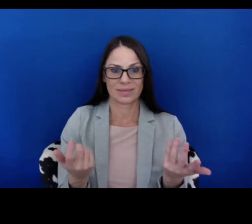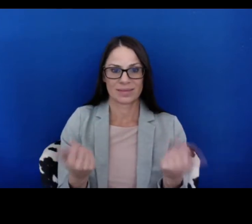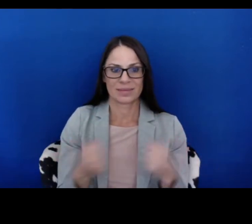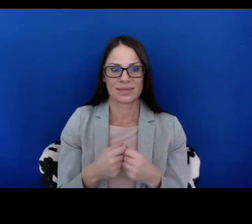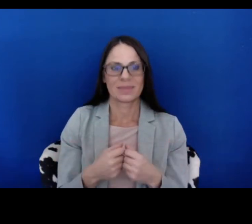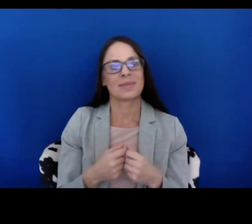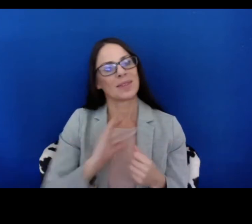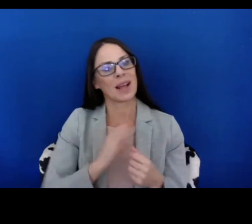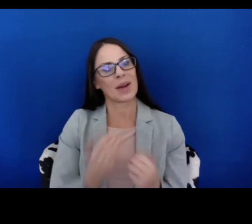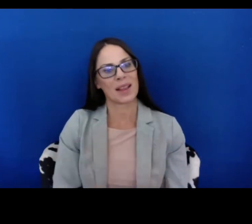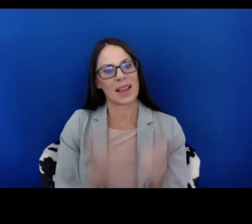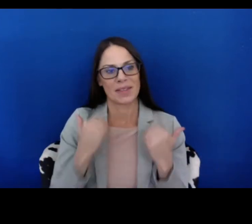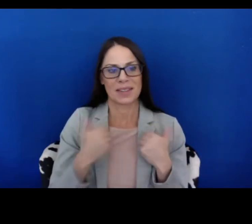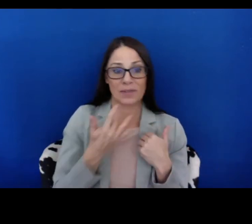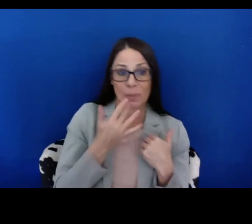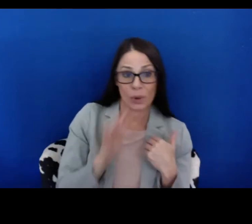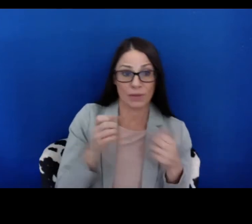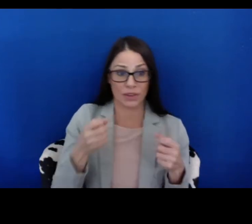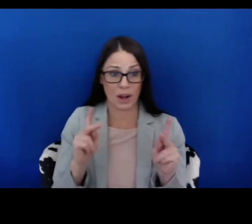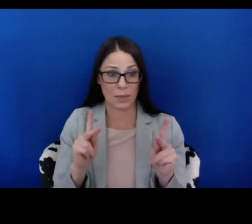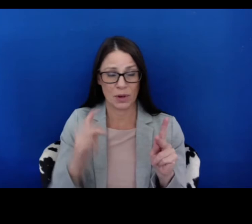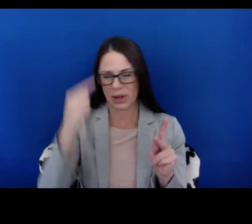15:49:33 and opportunity to think about these things deeply and try and make the world a